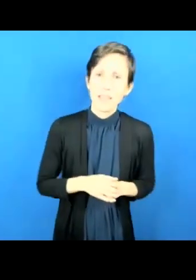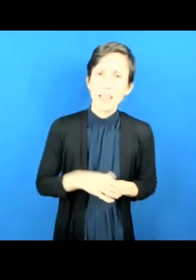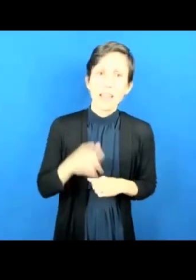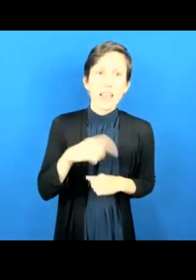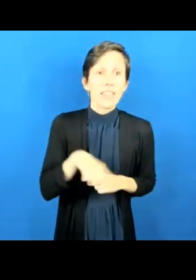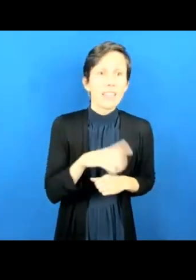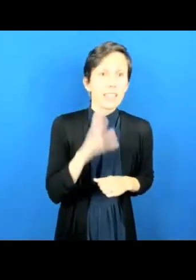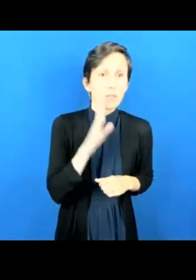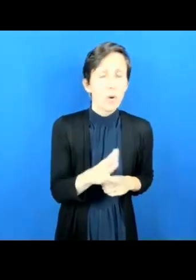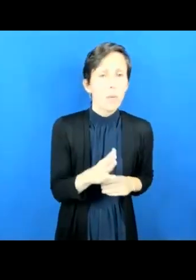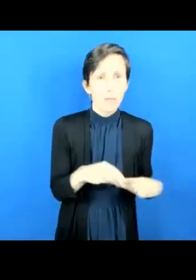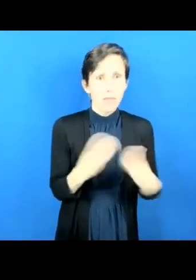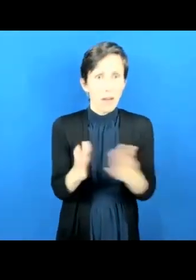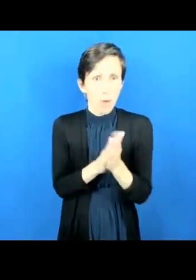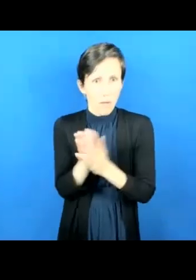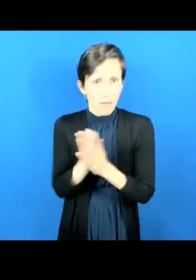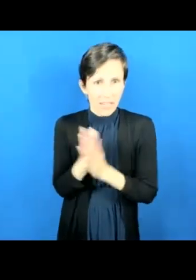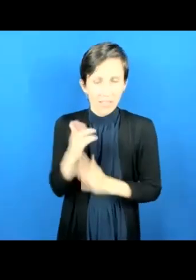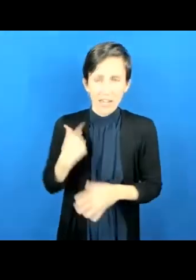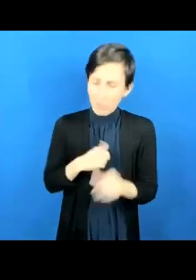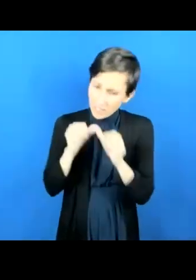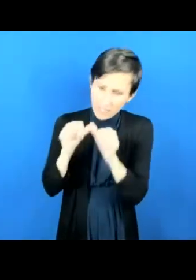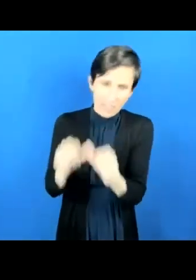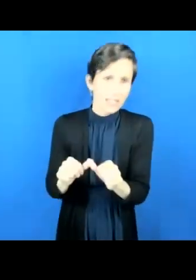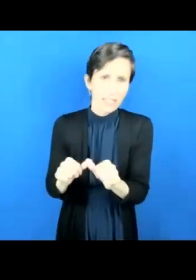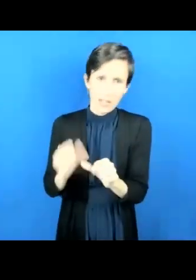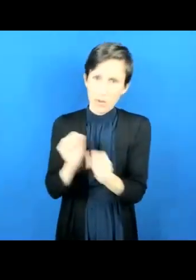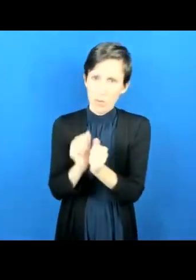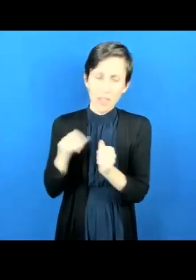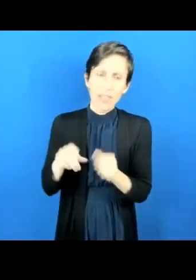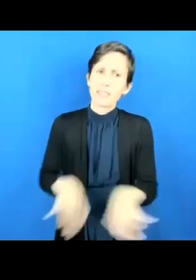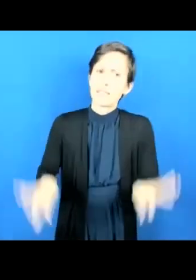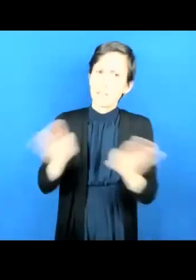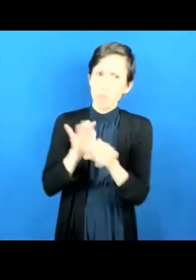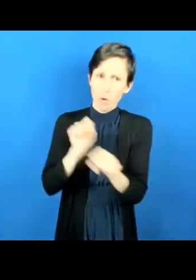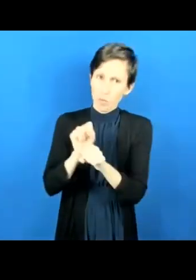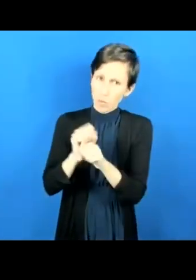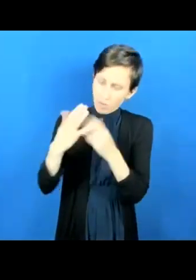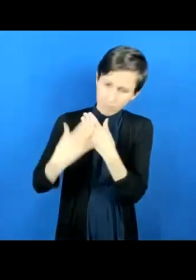as we move forward in this important work. I wanna sincerely thank each of you